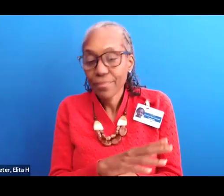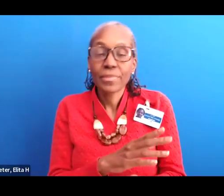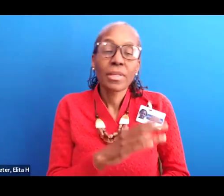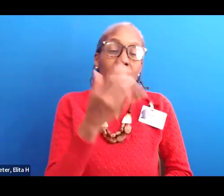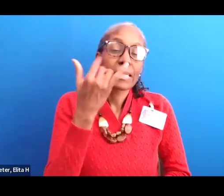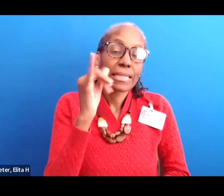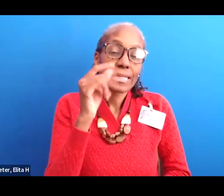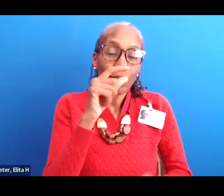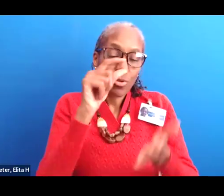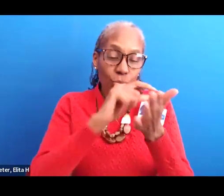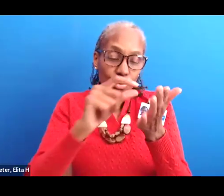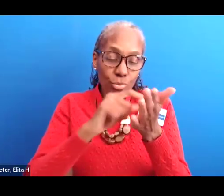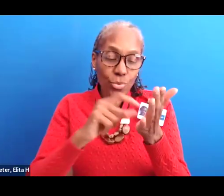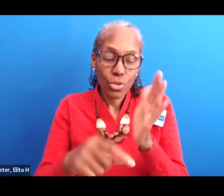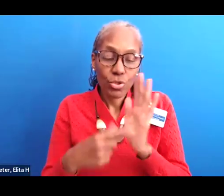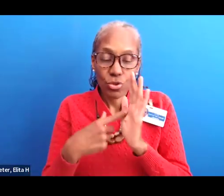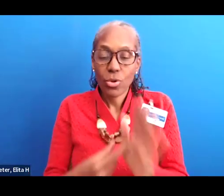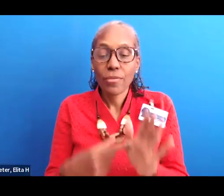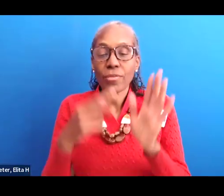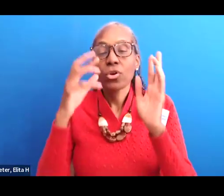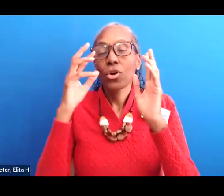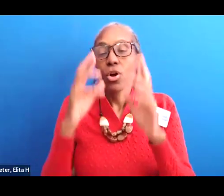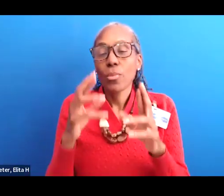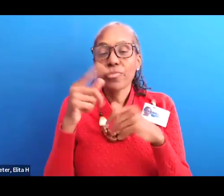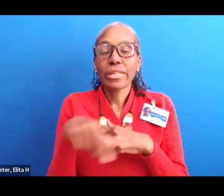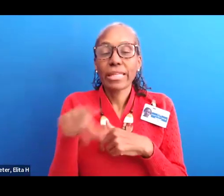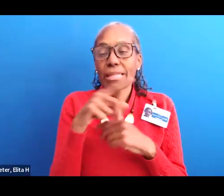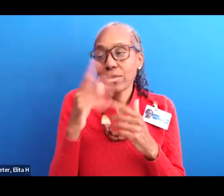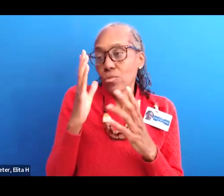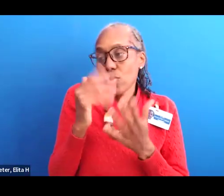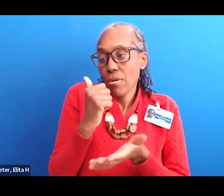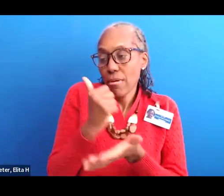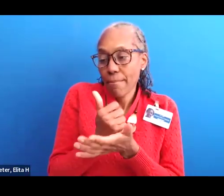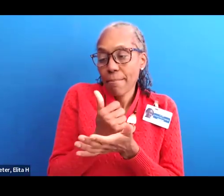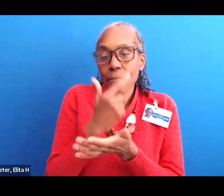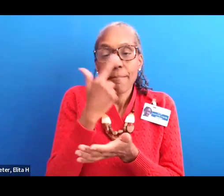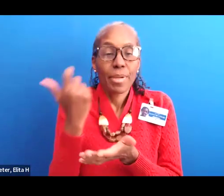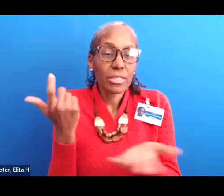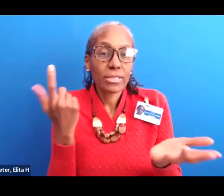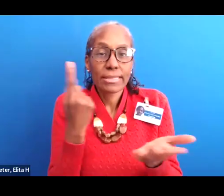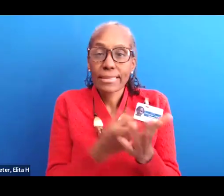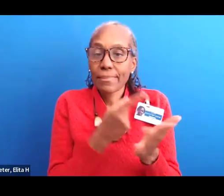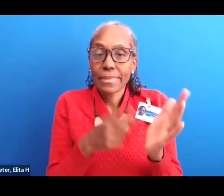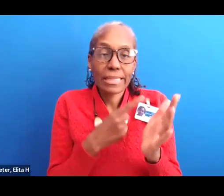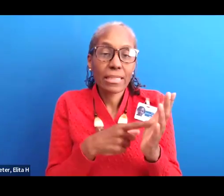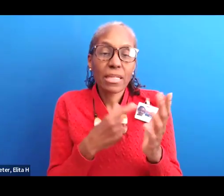and show this is the one I have. Hopefully it will help, because it's just one of those things that's so uncommon, that